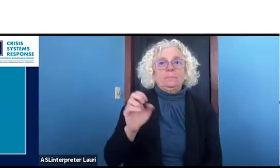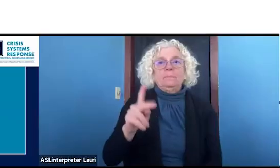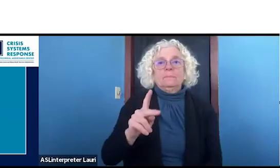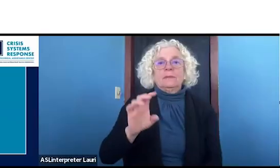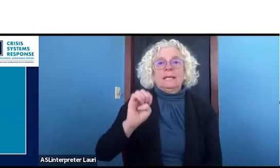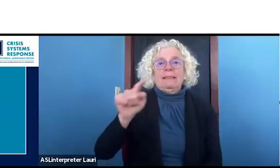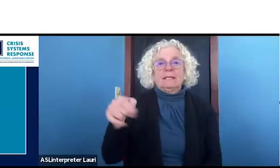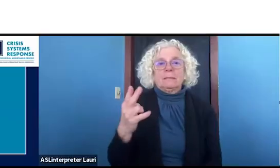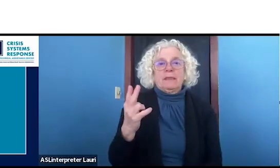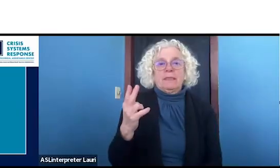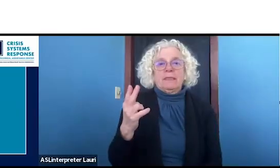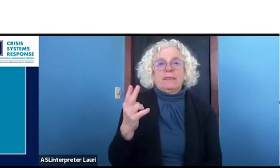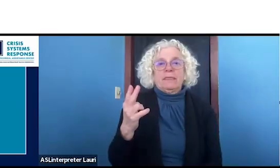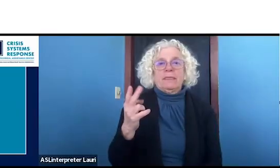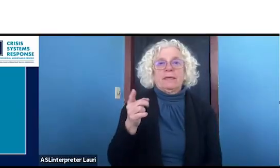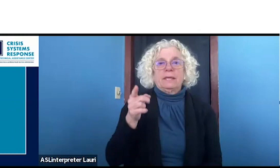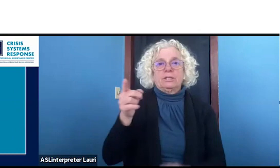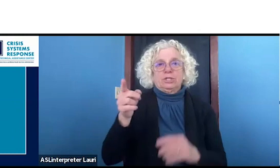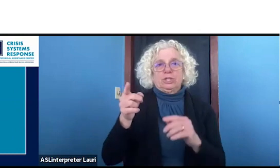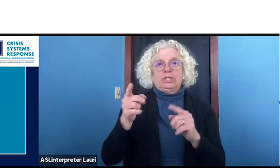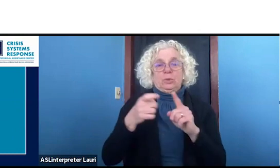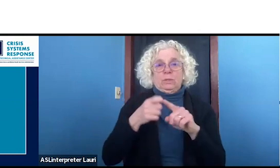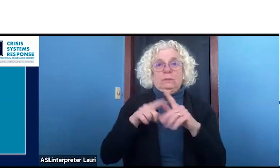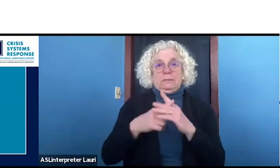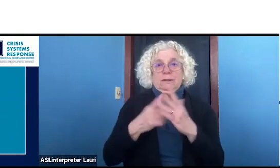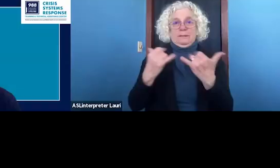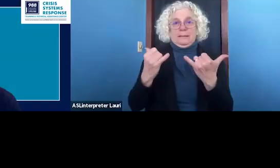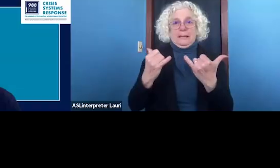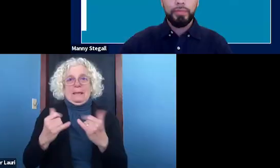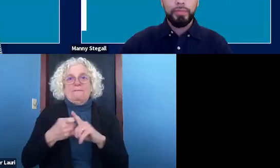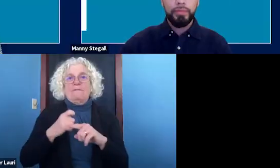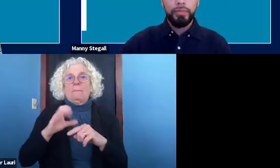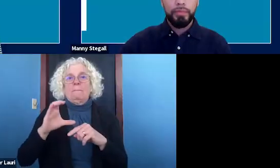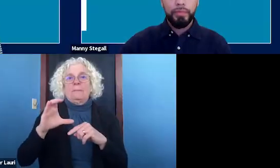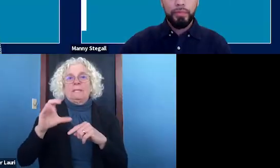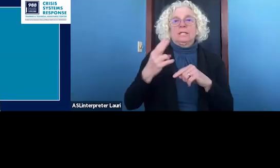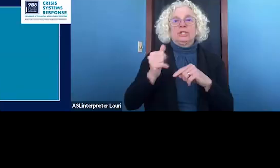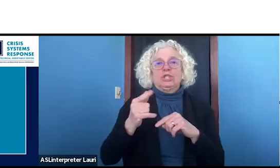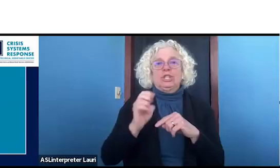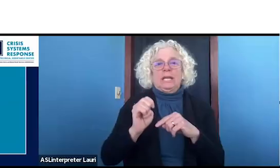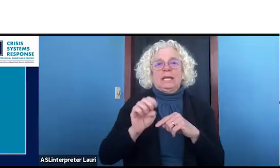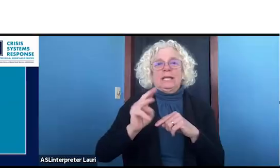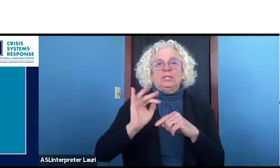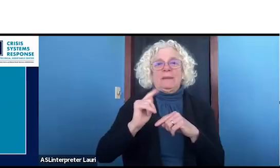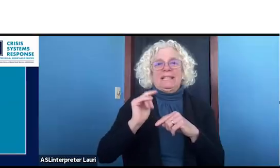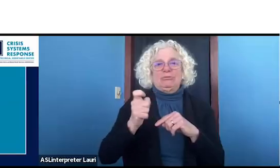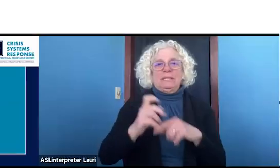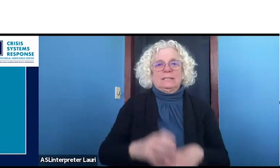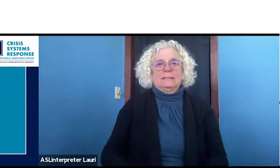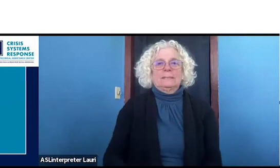from Change Matrix.